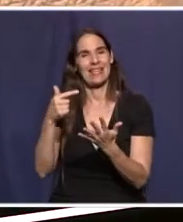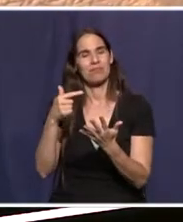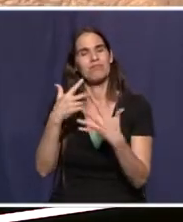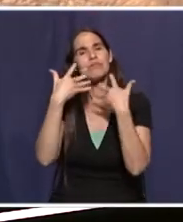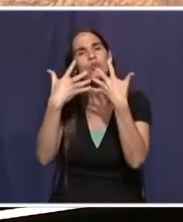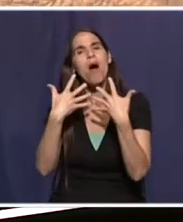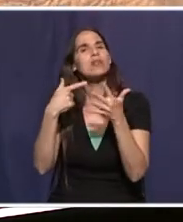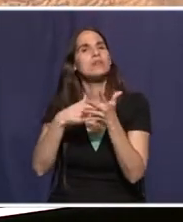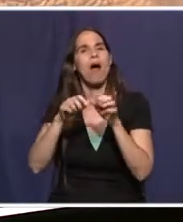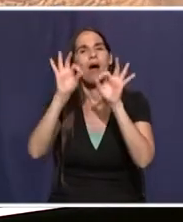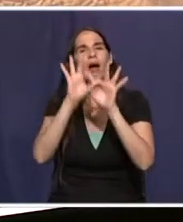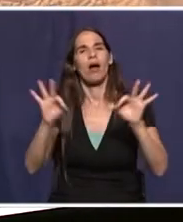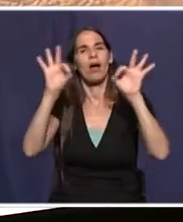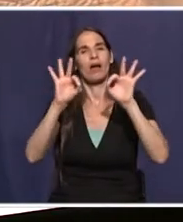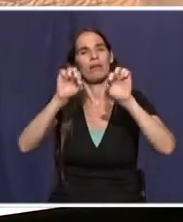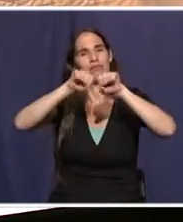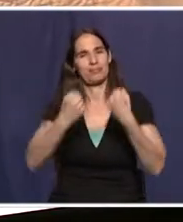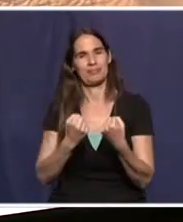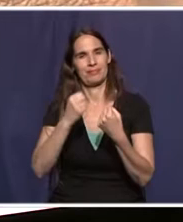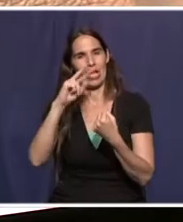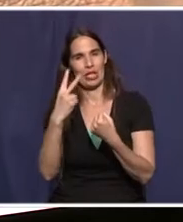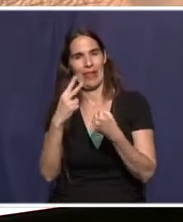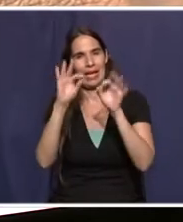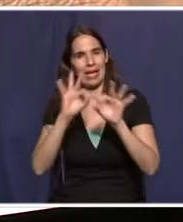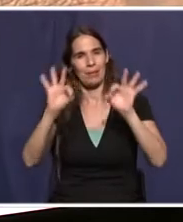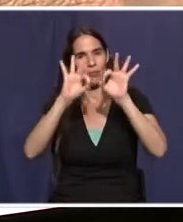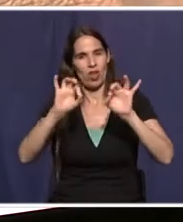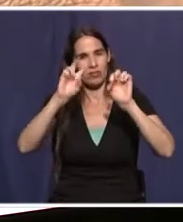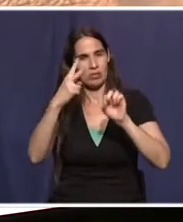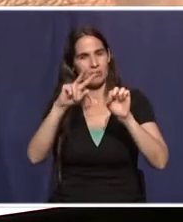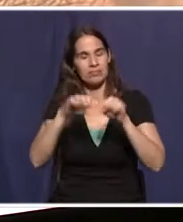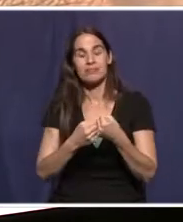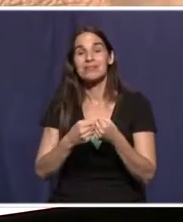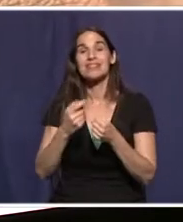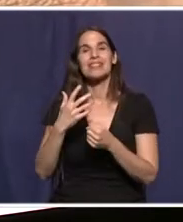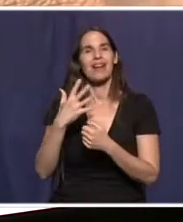for the destruction of the Second Temple. Per Chazal, Jewish leadership split into two groups: